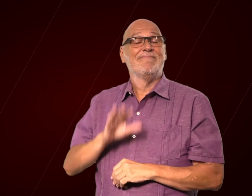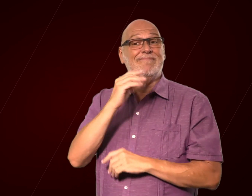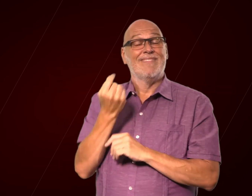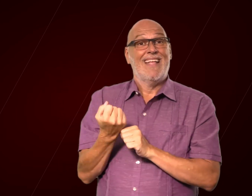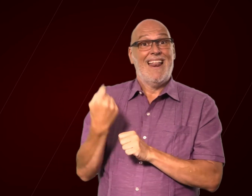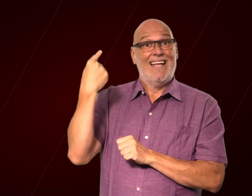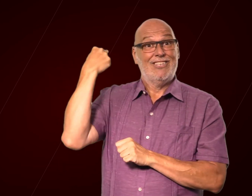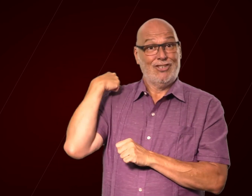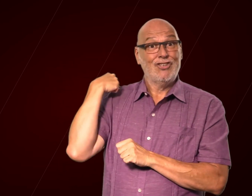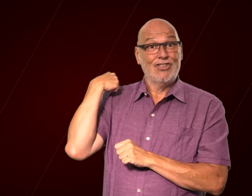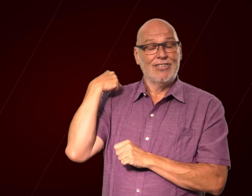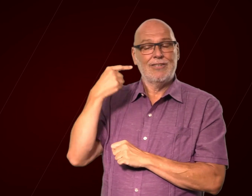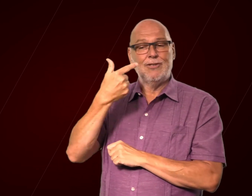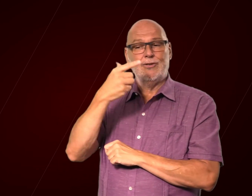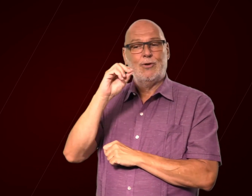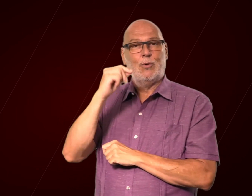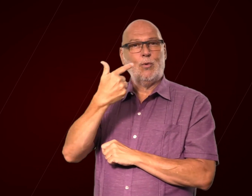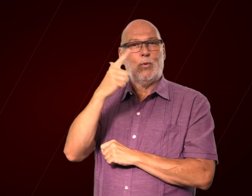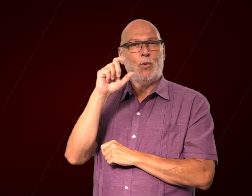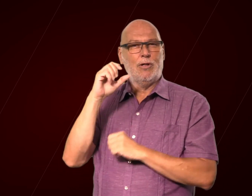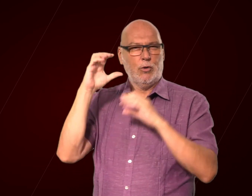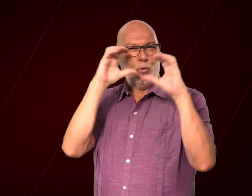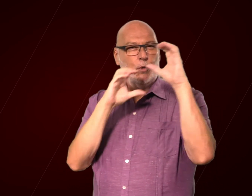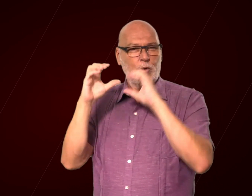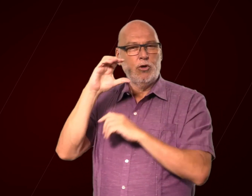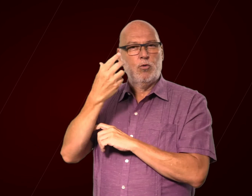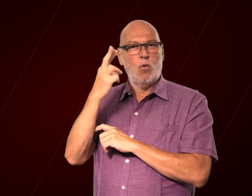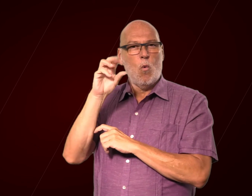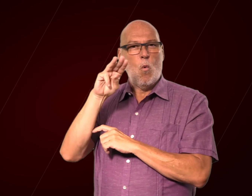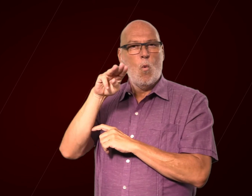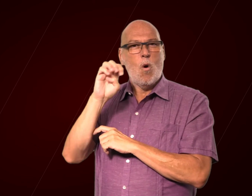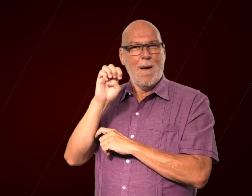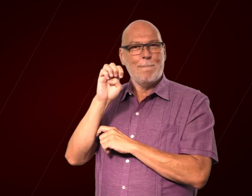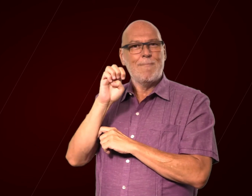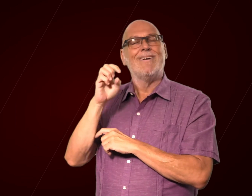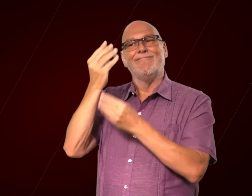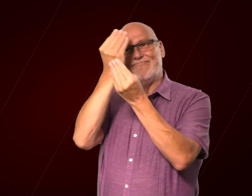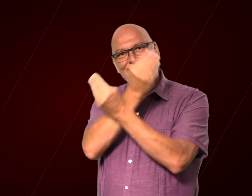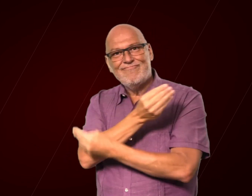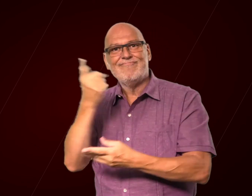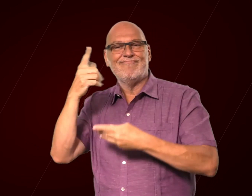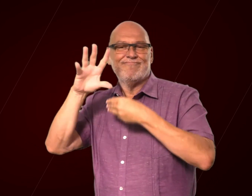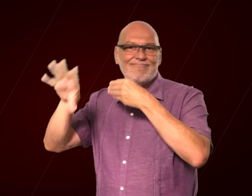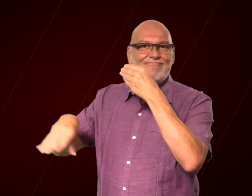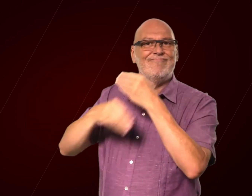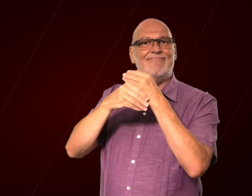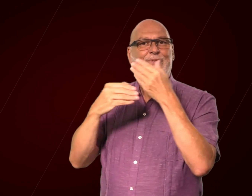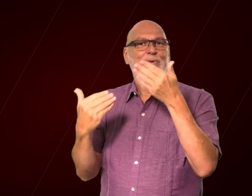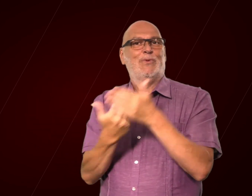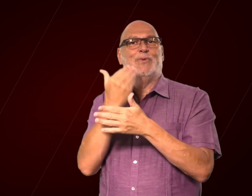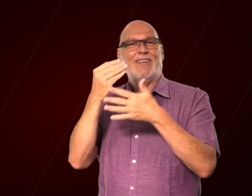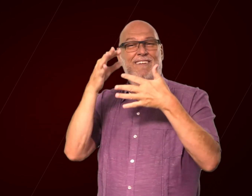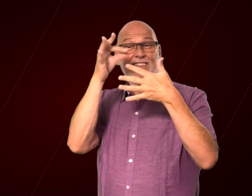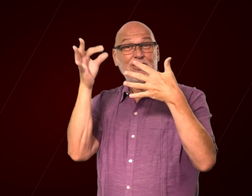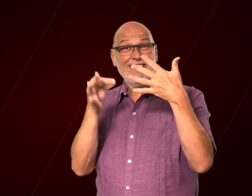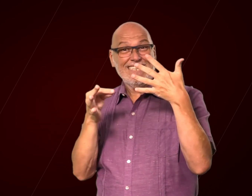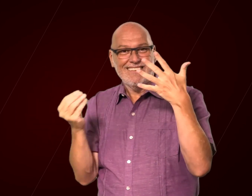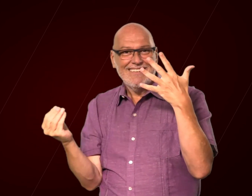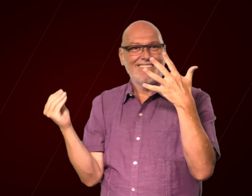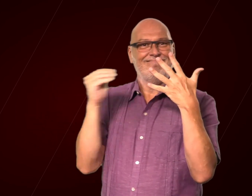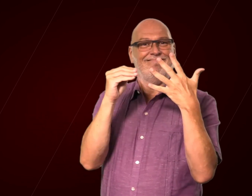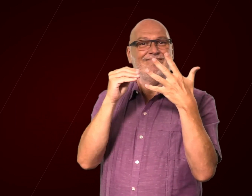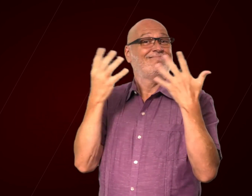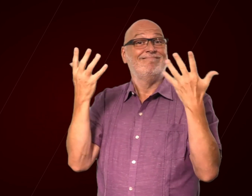Last year, Google Chrome released a new feature for its browser